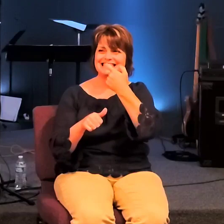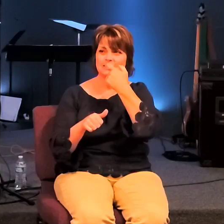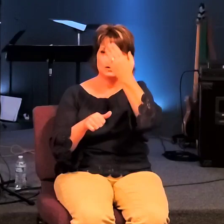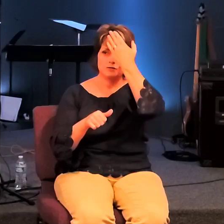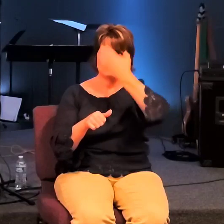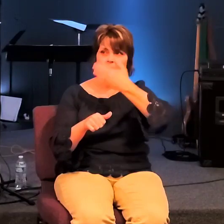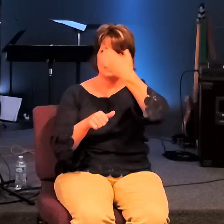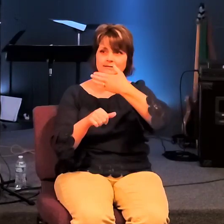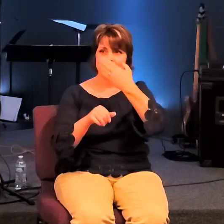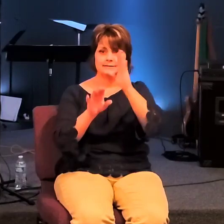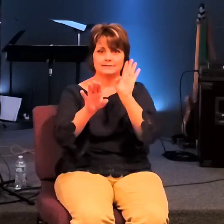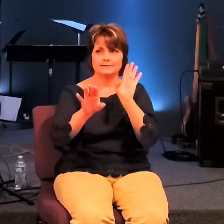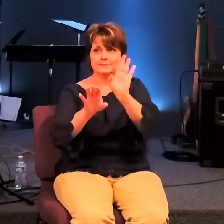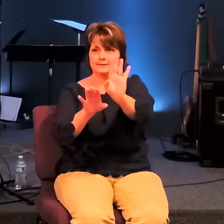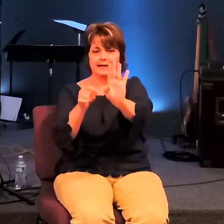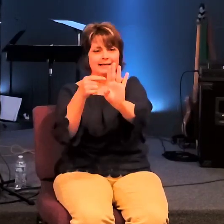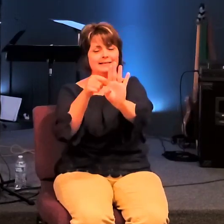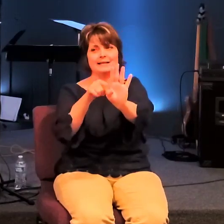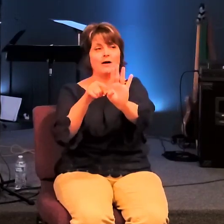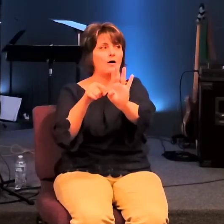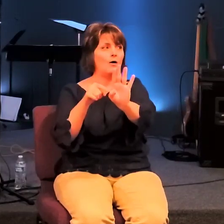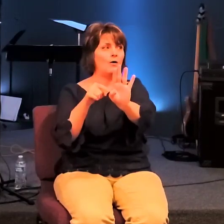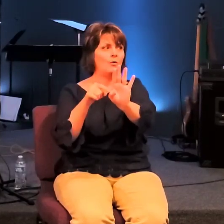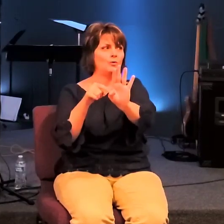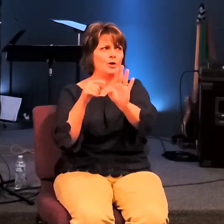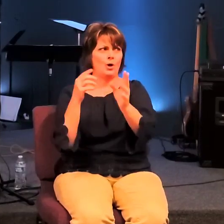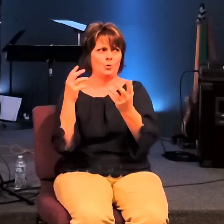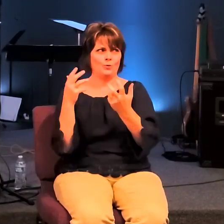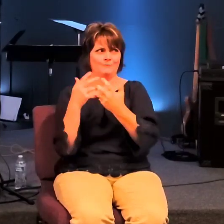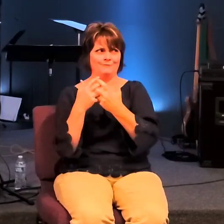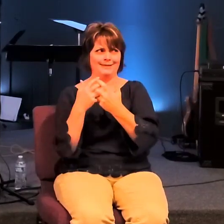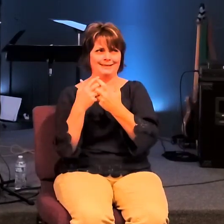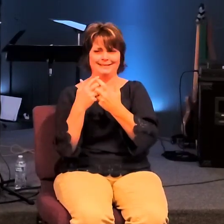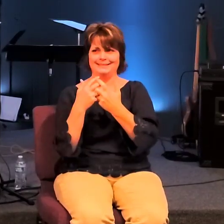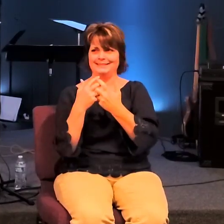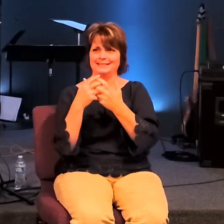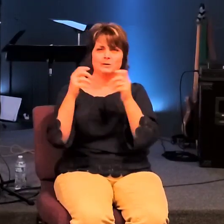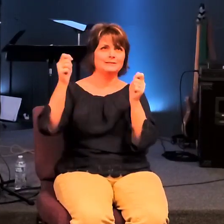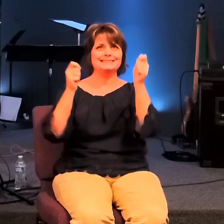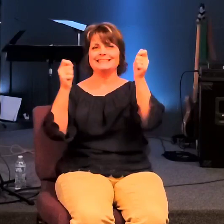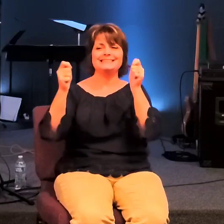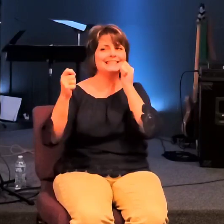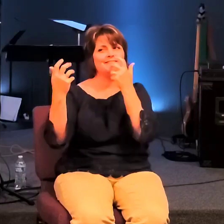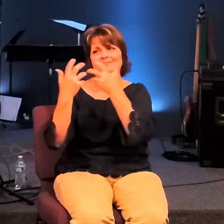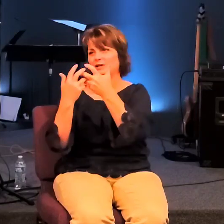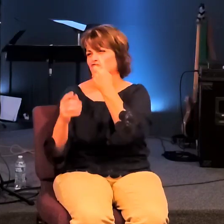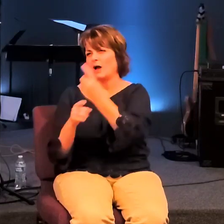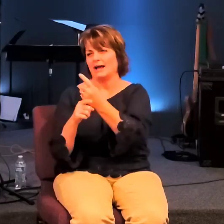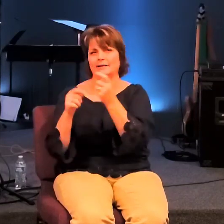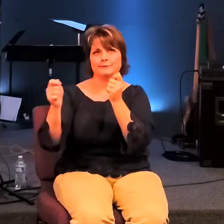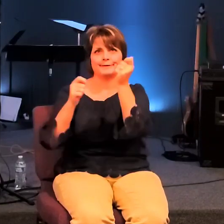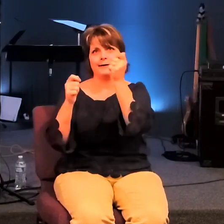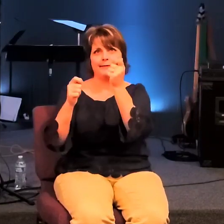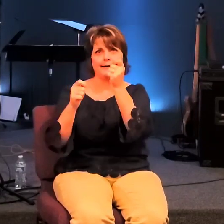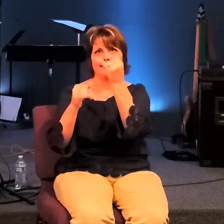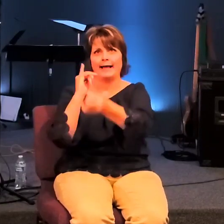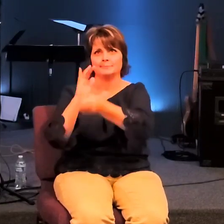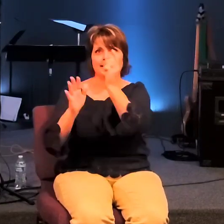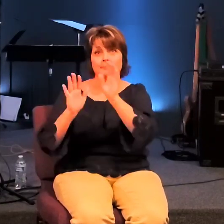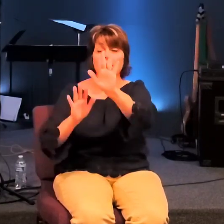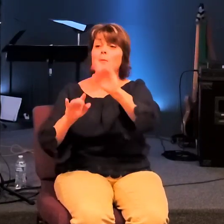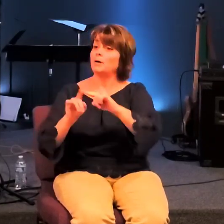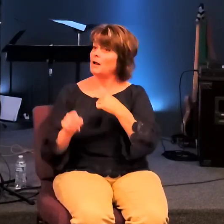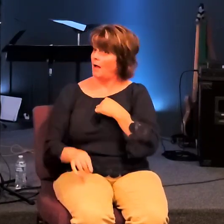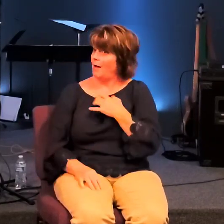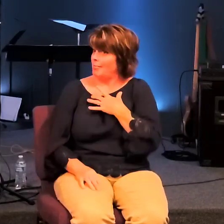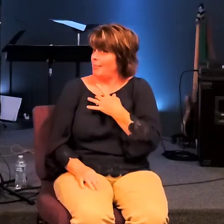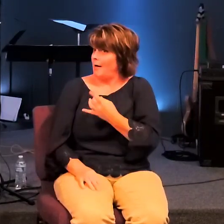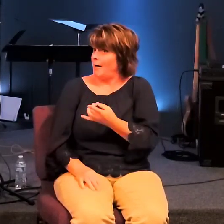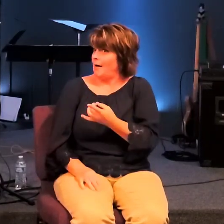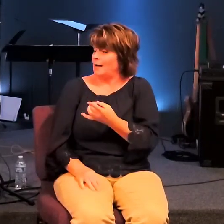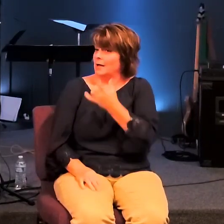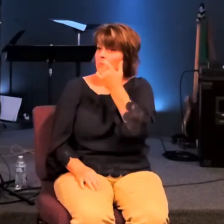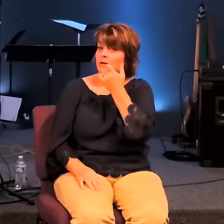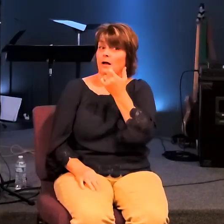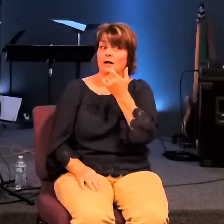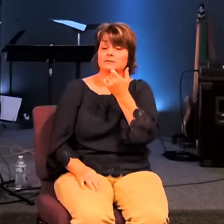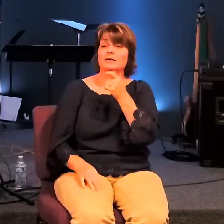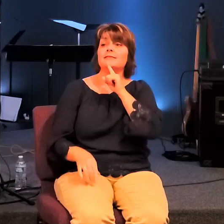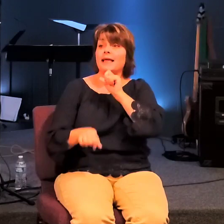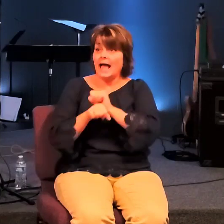doesn't really fit the doorway it’s a jerry-rigged kind of thing and so but I like it cuz the